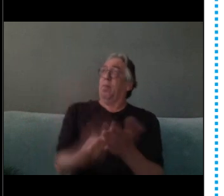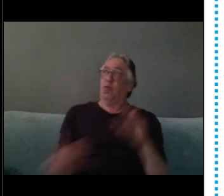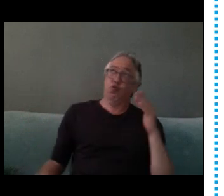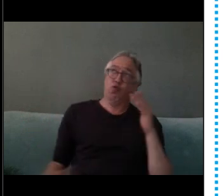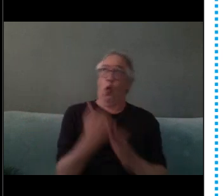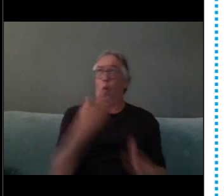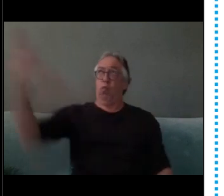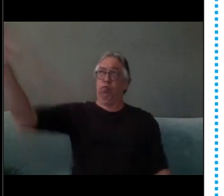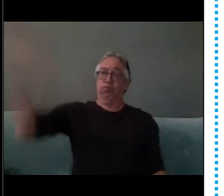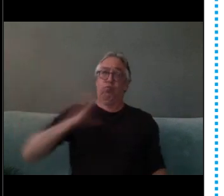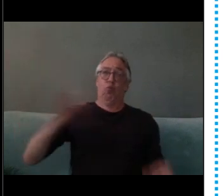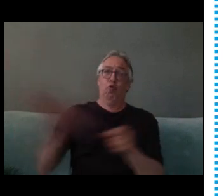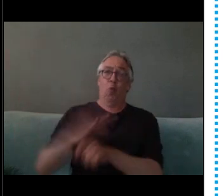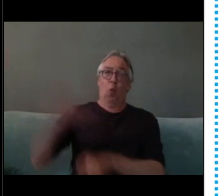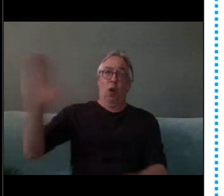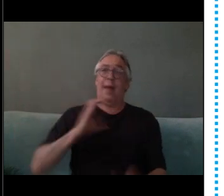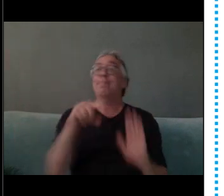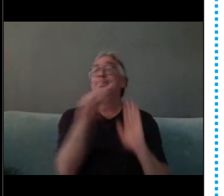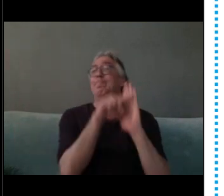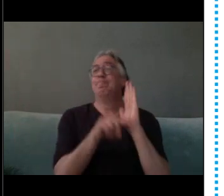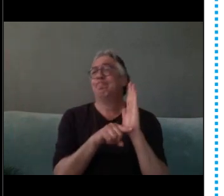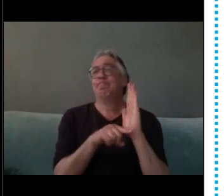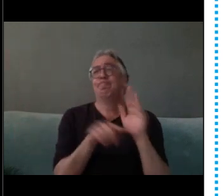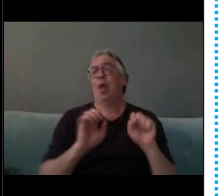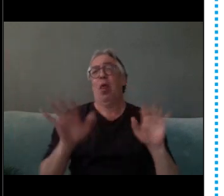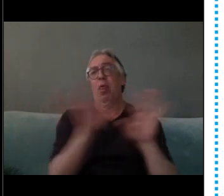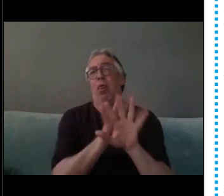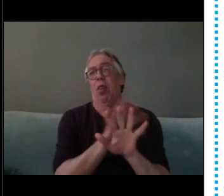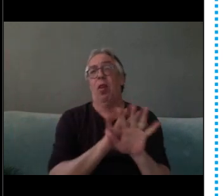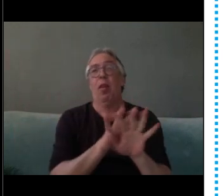under the regulations in this port transport mode.